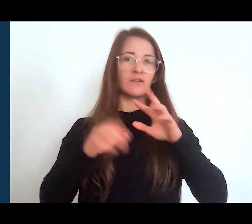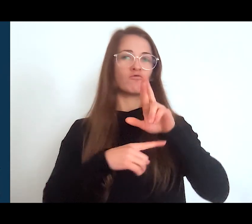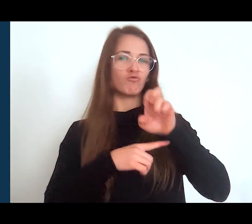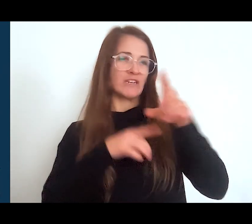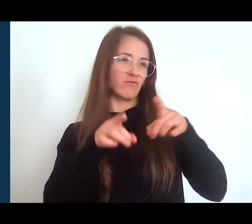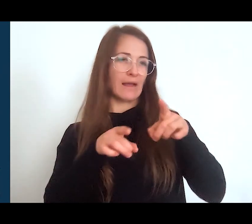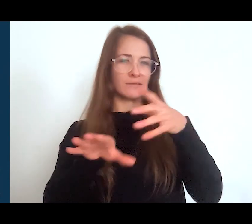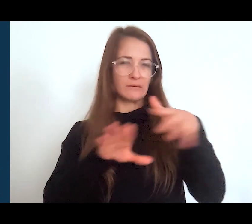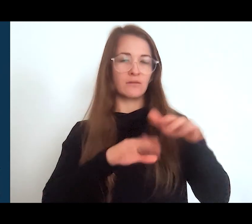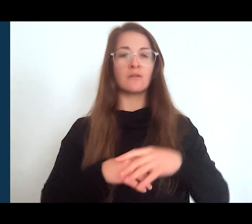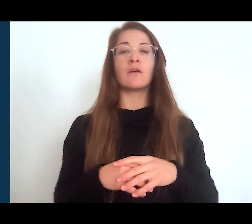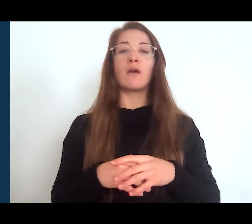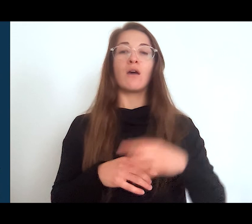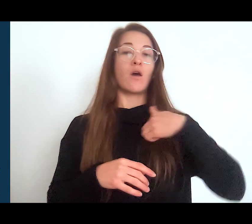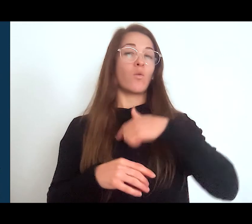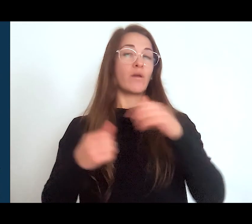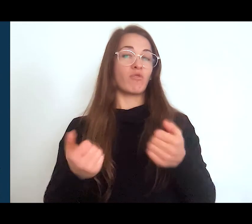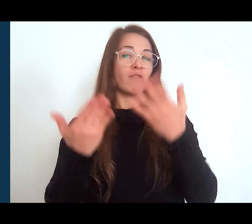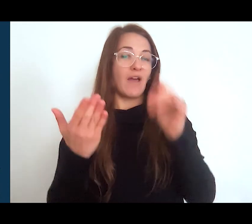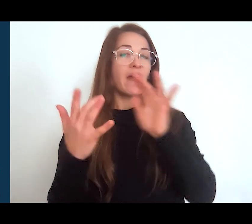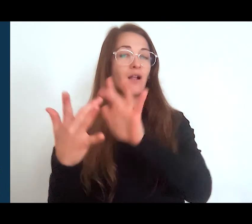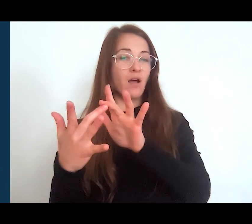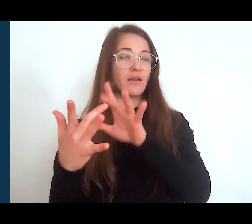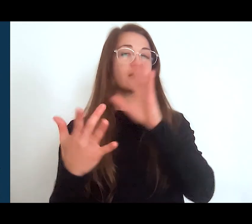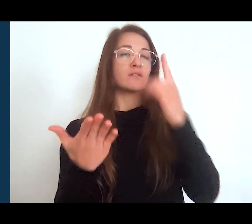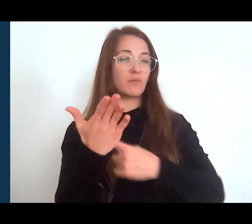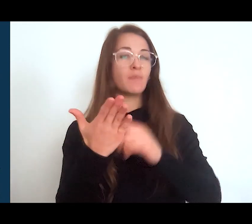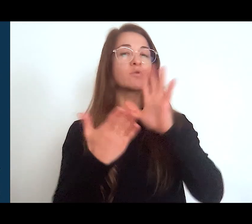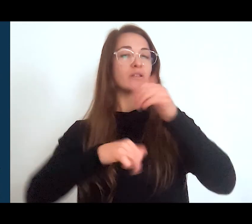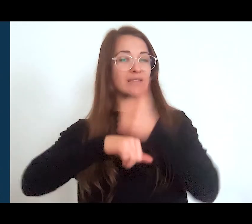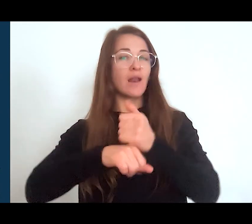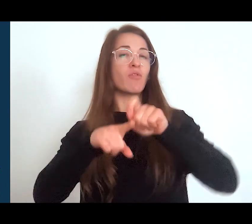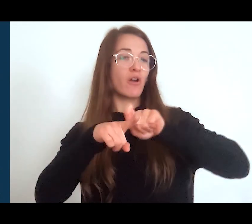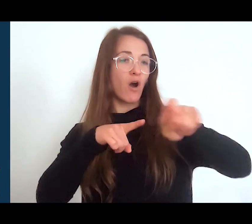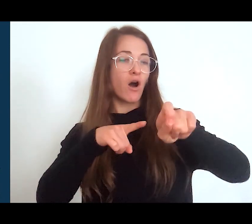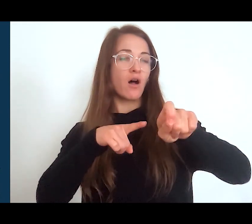DISABILITY ORGANIZATIONS IN OTHER STATES AND WE DO PROVIDE THE CONTACT AND SOMETIMES WE SET